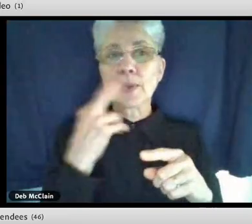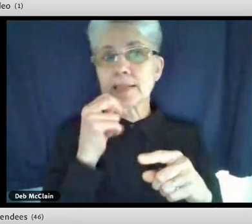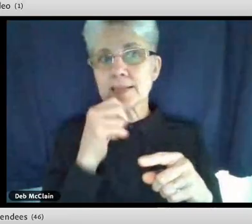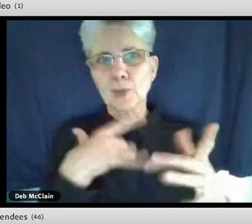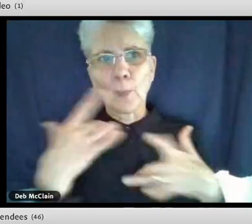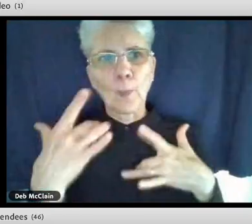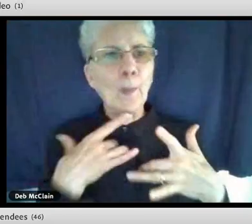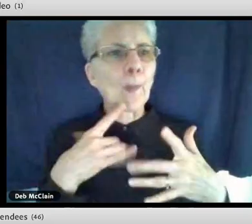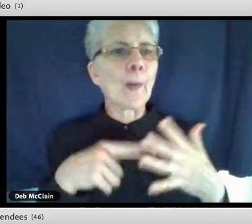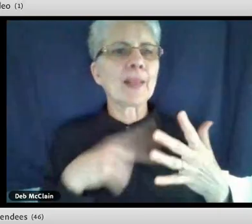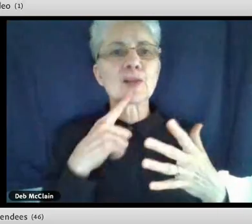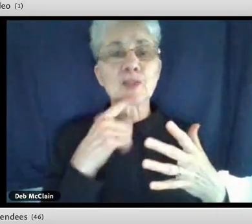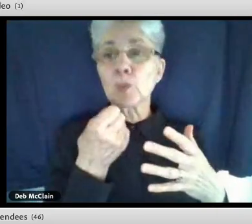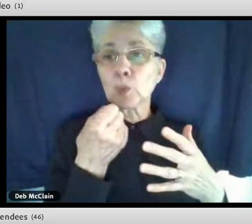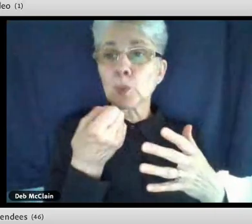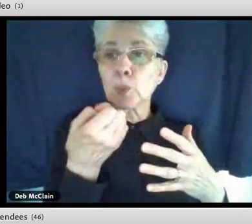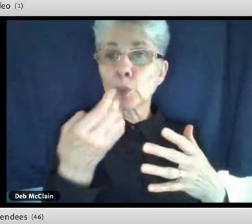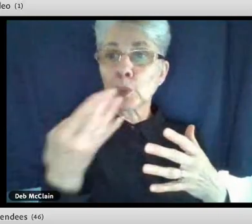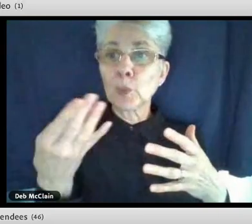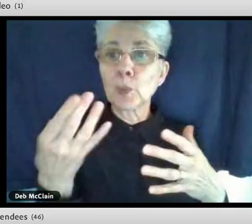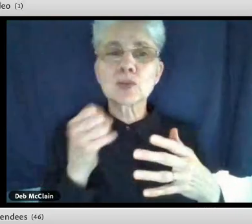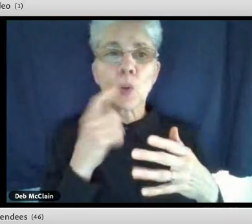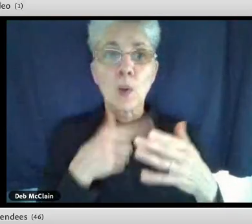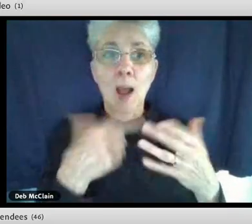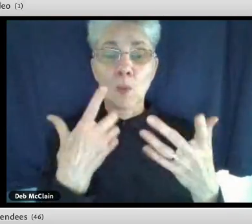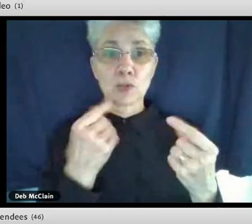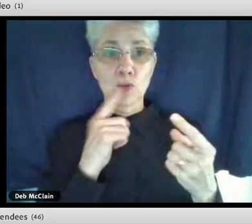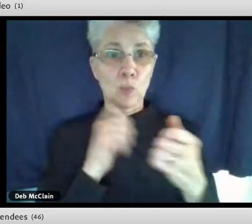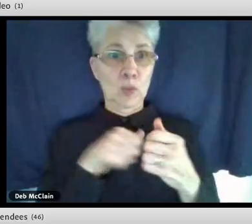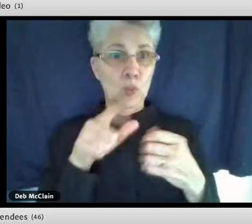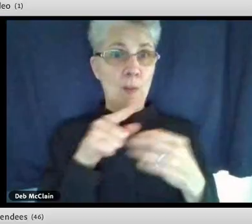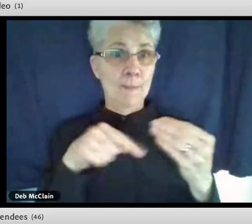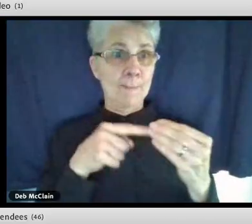and so what I just wanted to talk to you about: There's reasons not to panic.